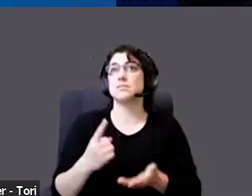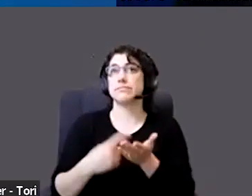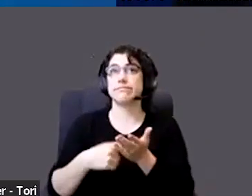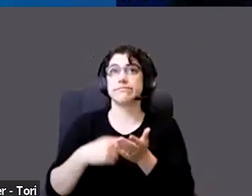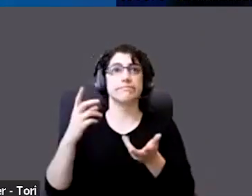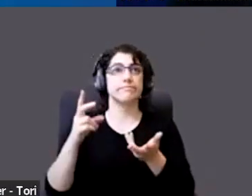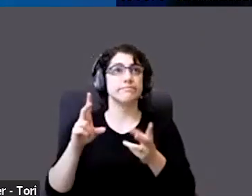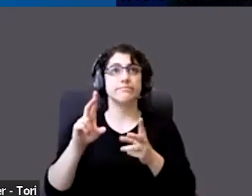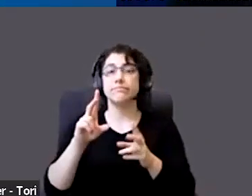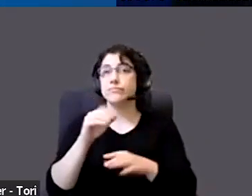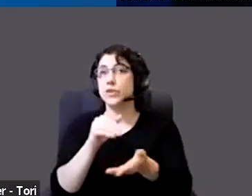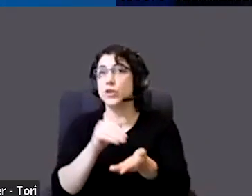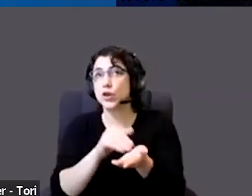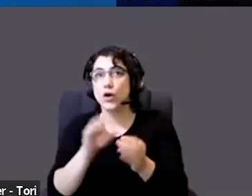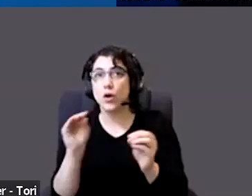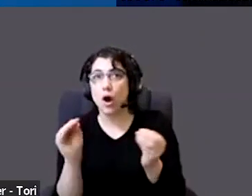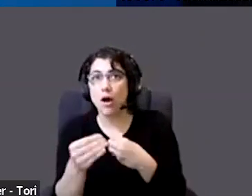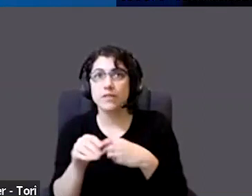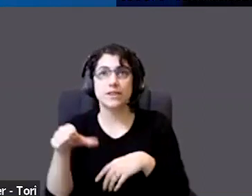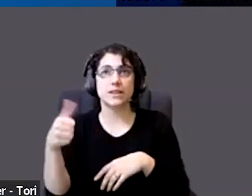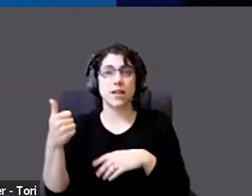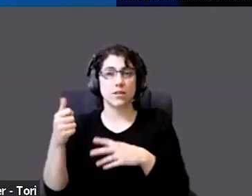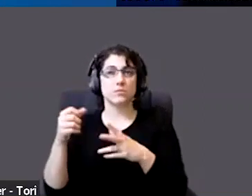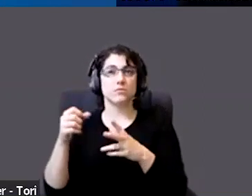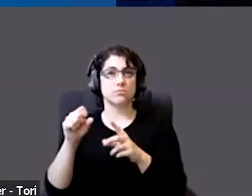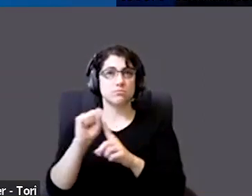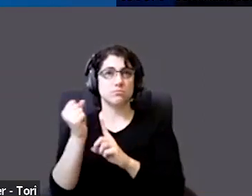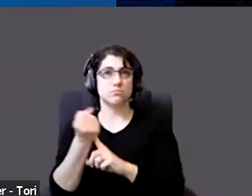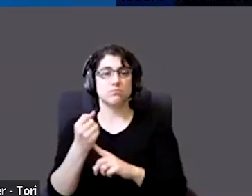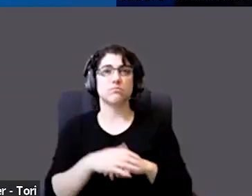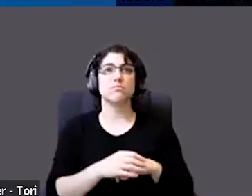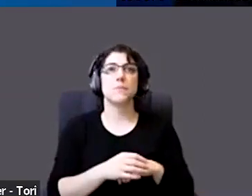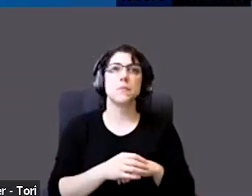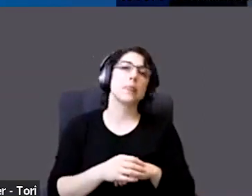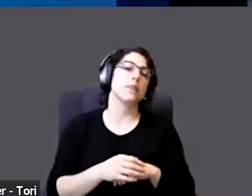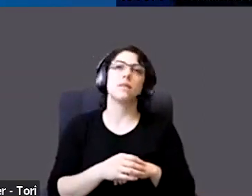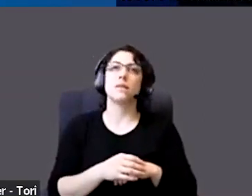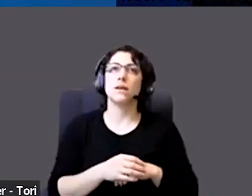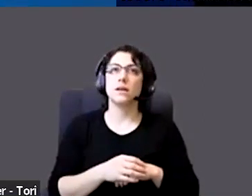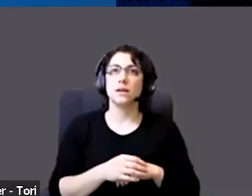So the capability is there. The DMI is allowing for that to increase in its use.